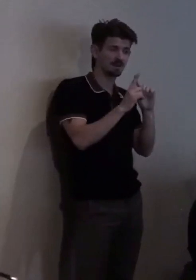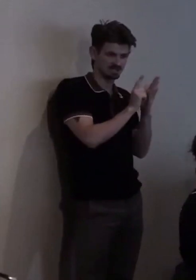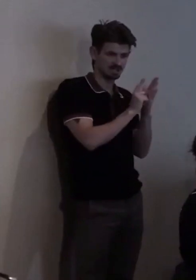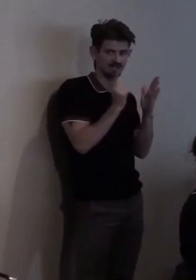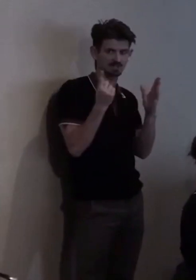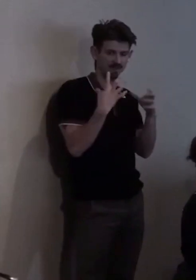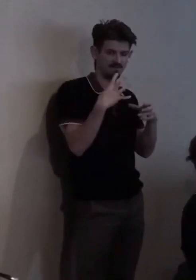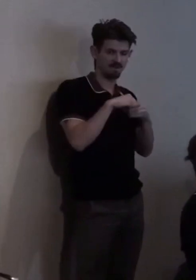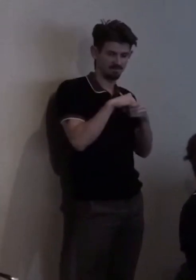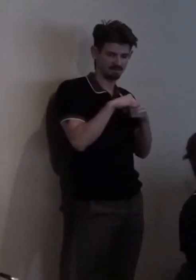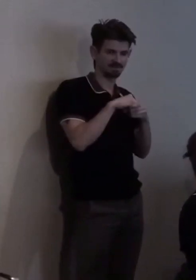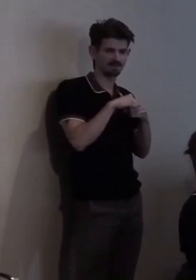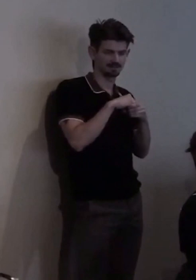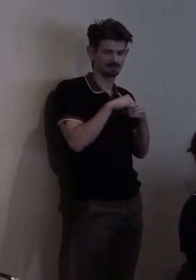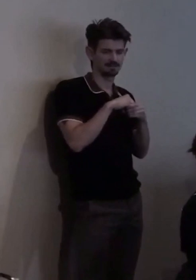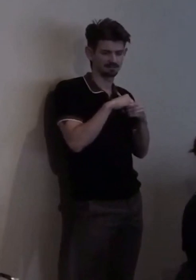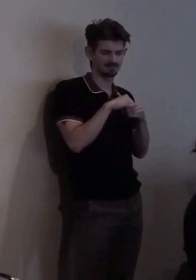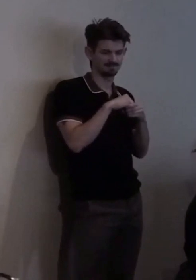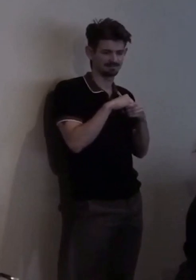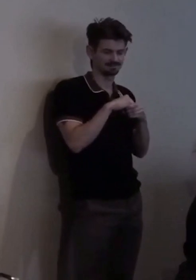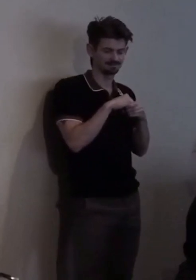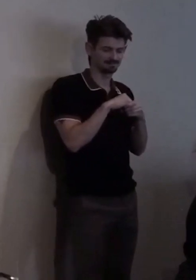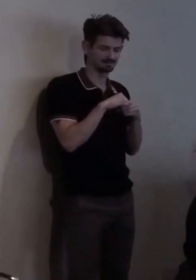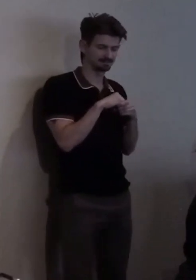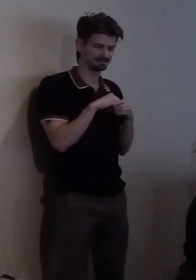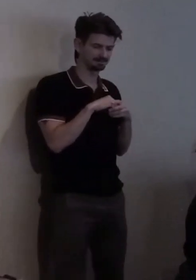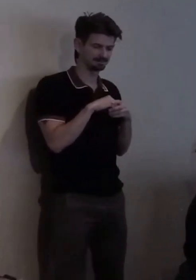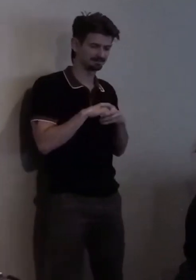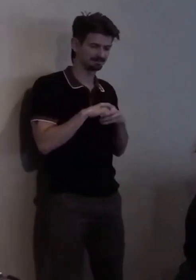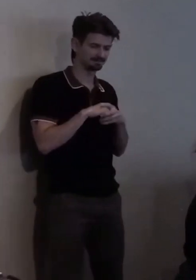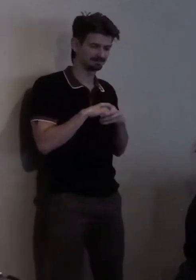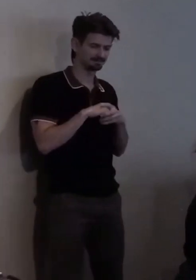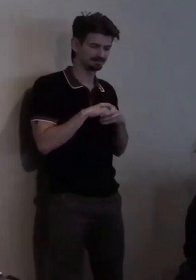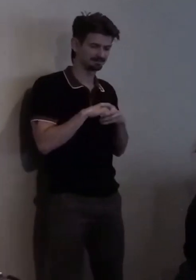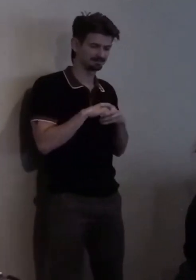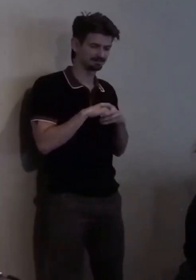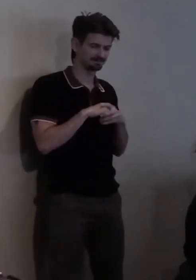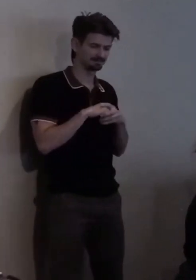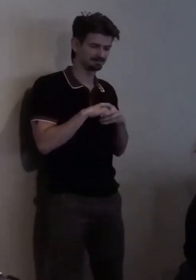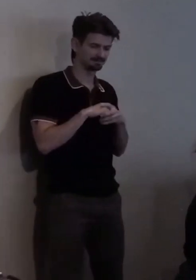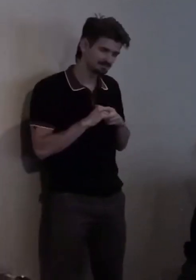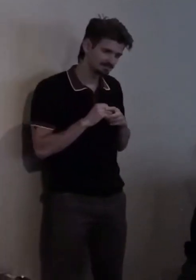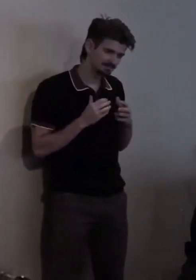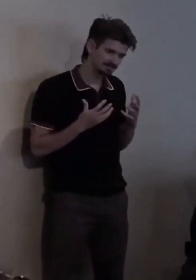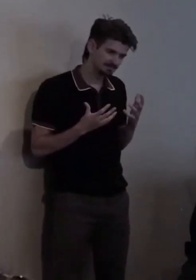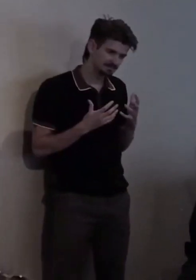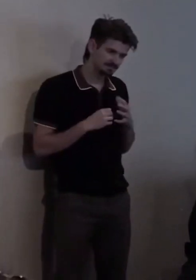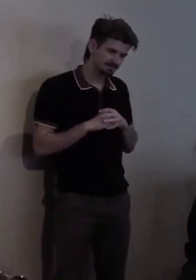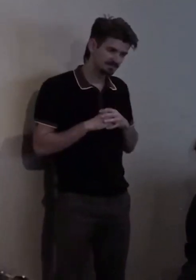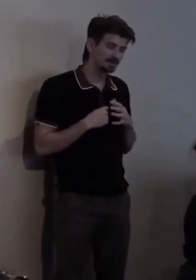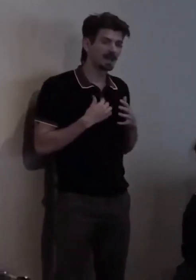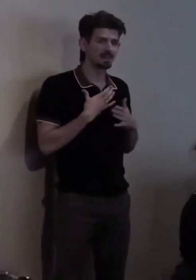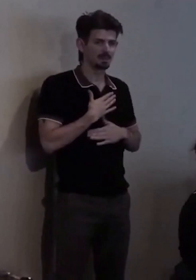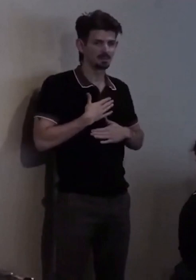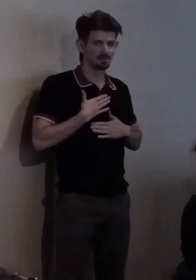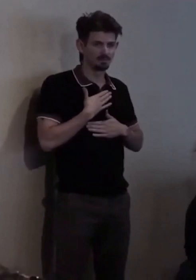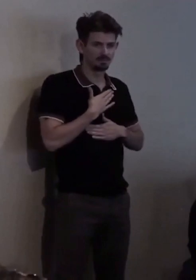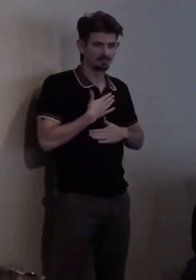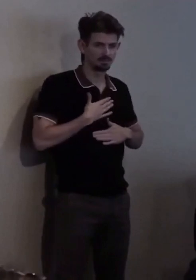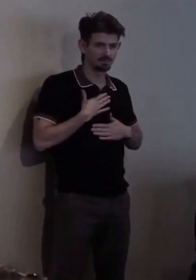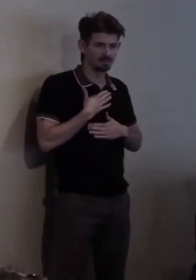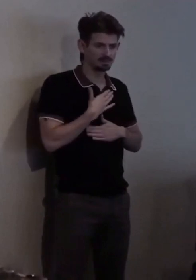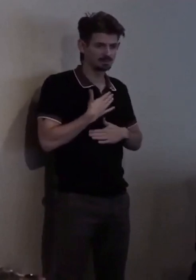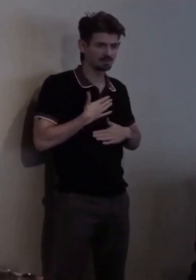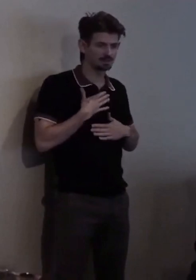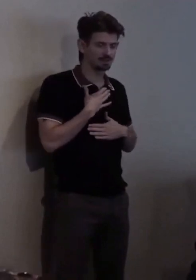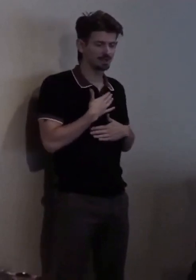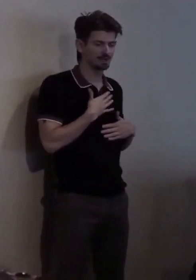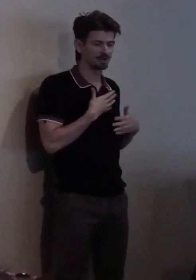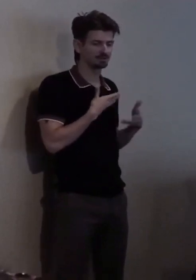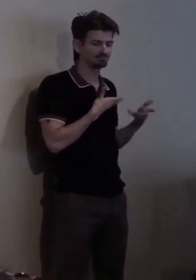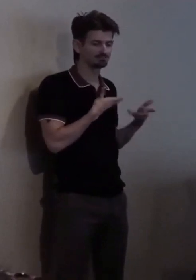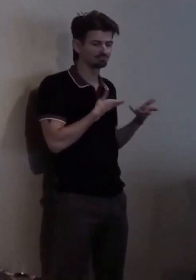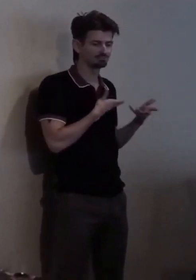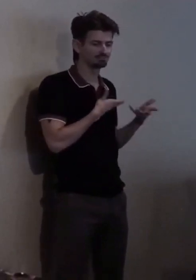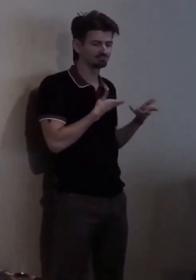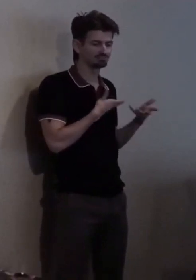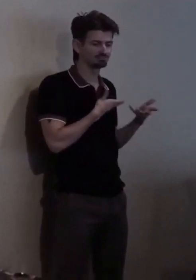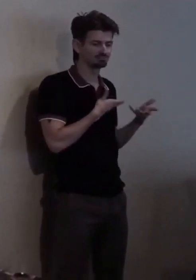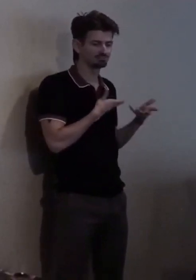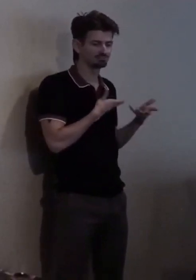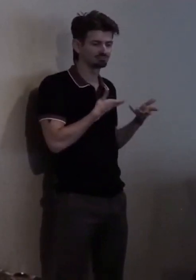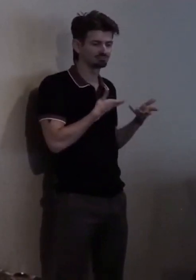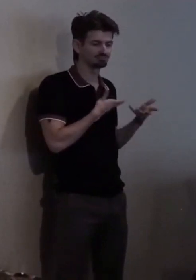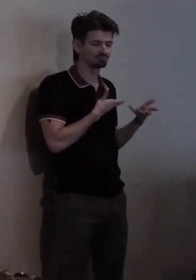I'm going to share a few... Uhm... So I had the pleasure of working with Christina on senate bill 144 this year,